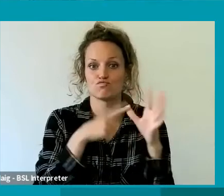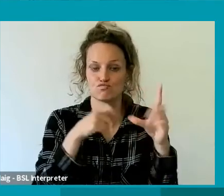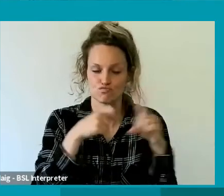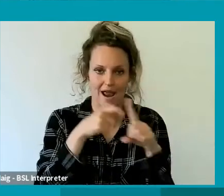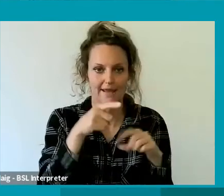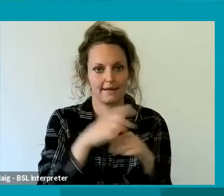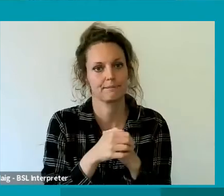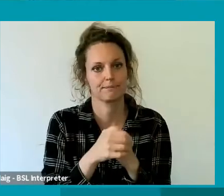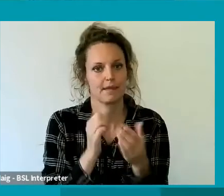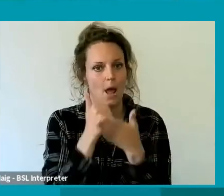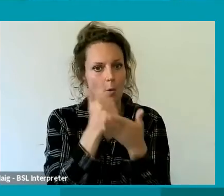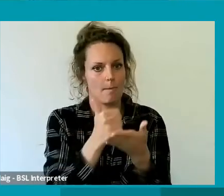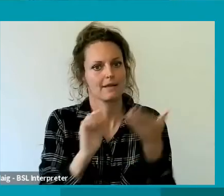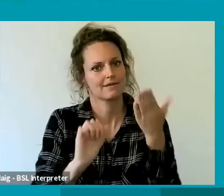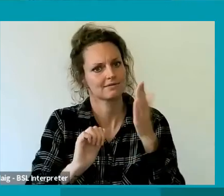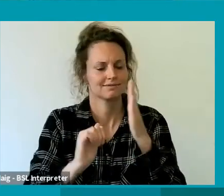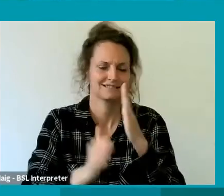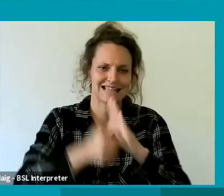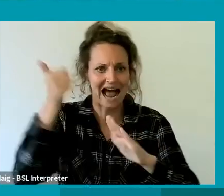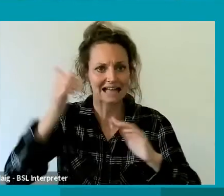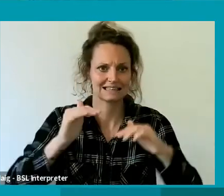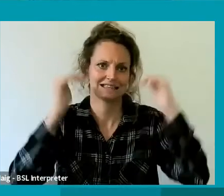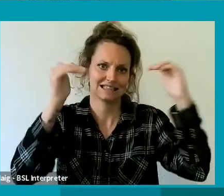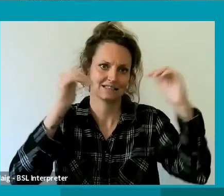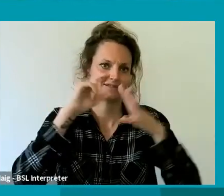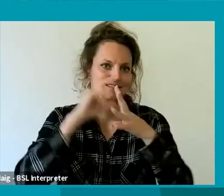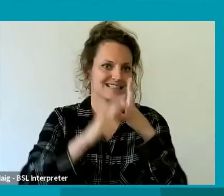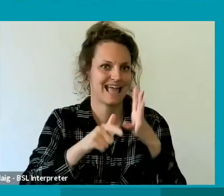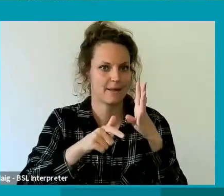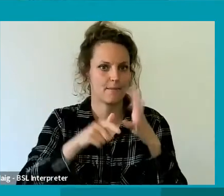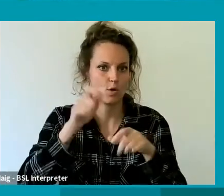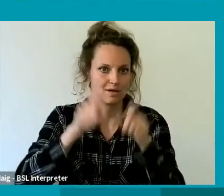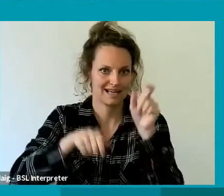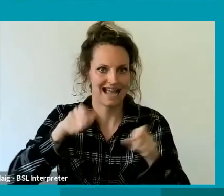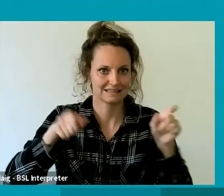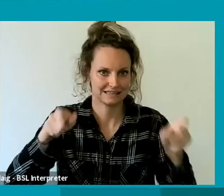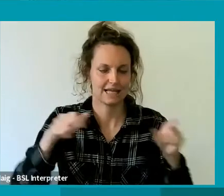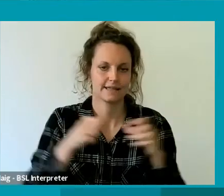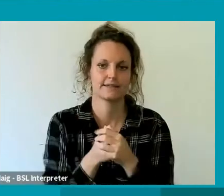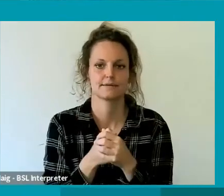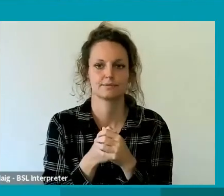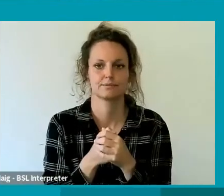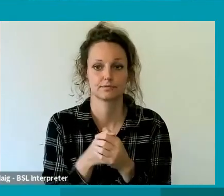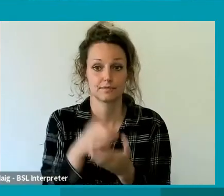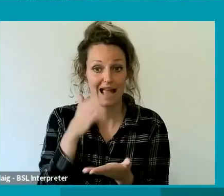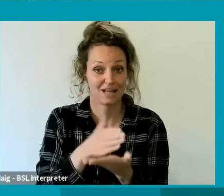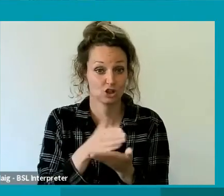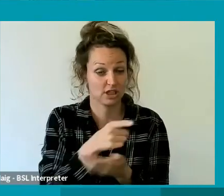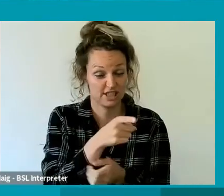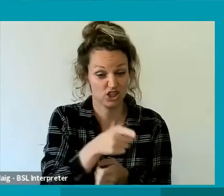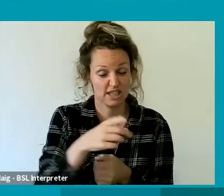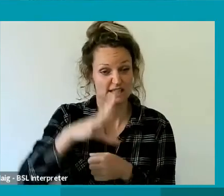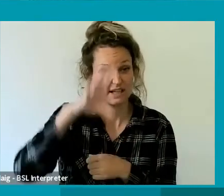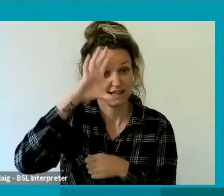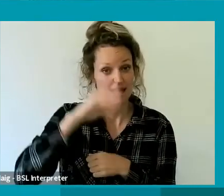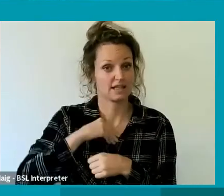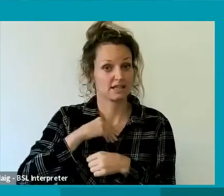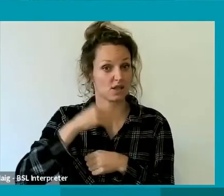She's actually letting us know that she's got two types of clients. She's got the employer and she's